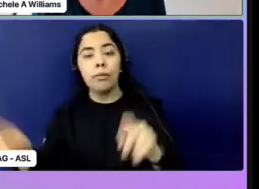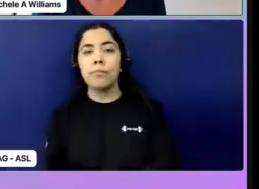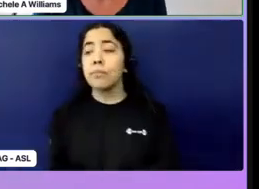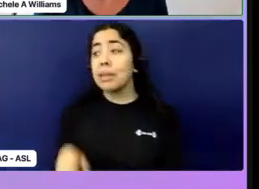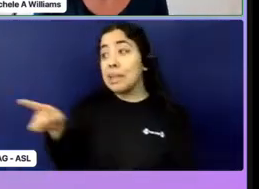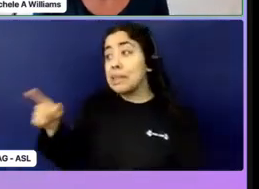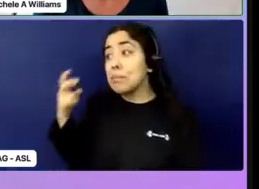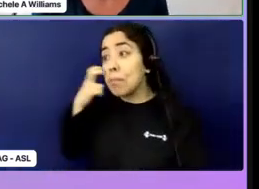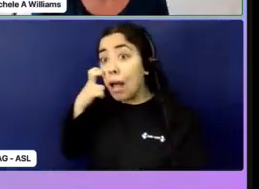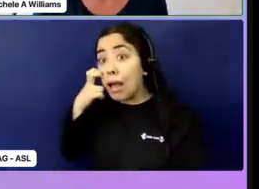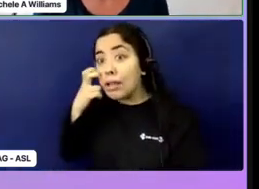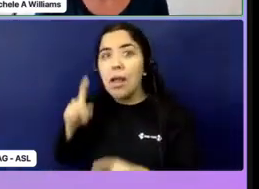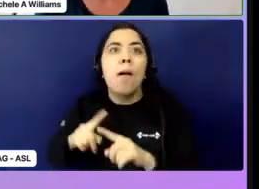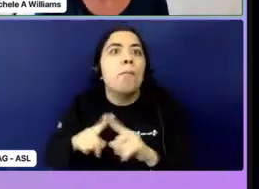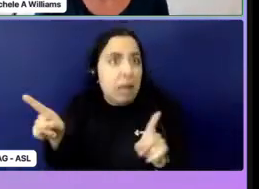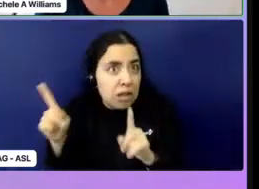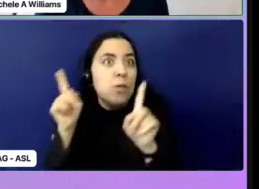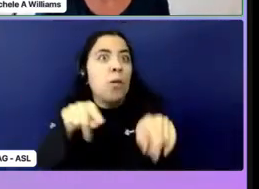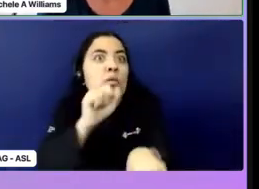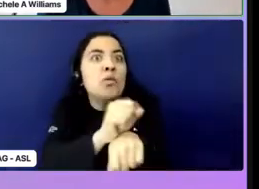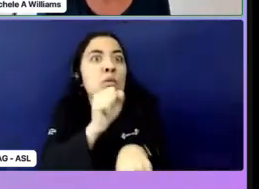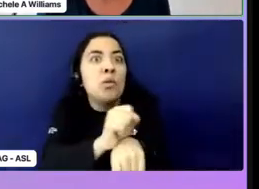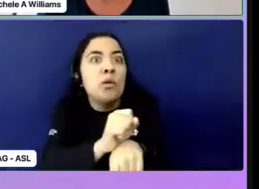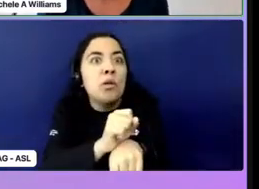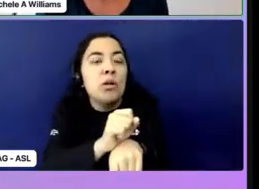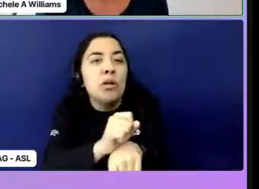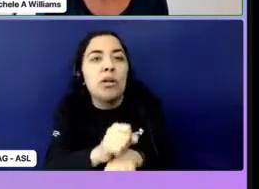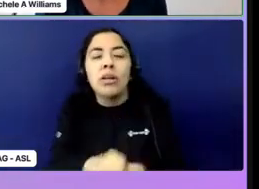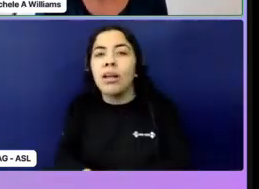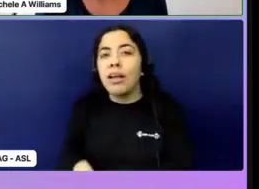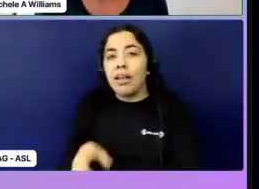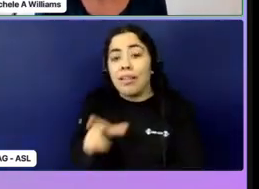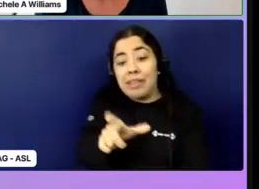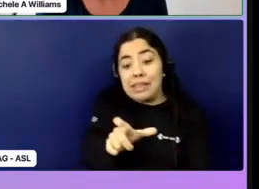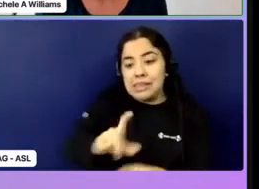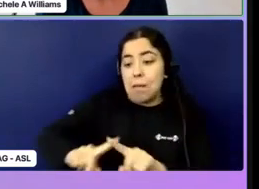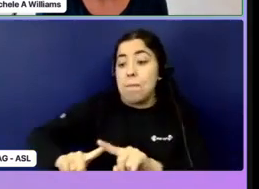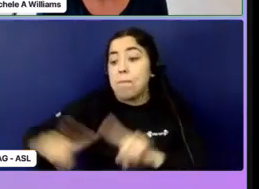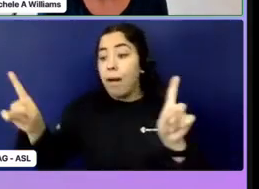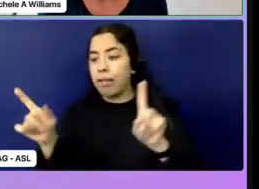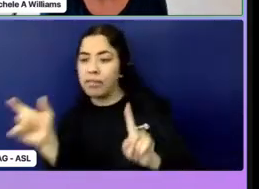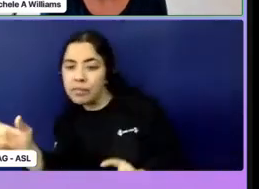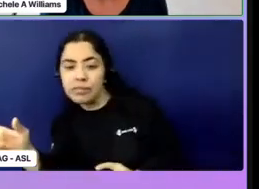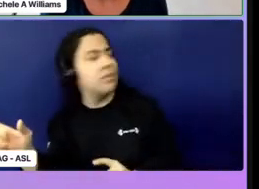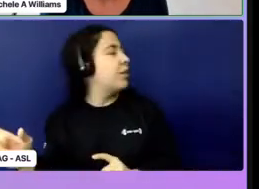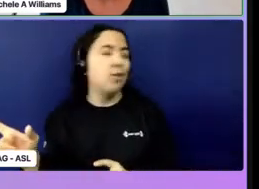actually have stopped saying but, that would be as in he's blind but he goes to work everyday. No,